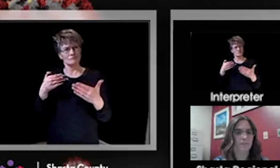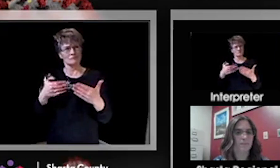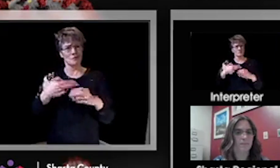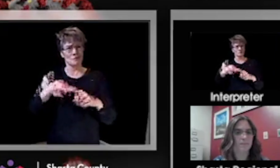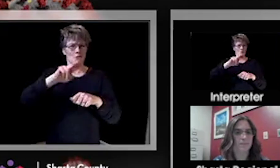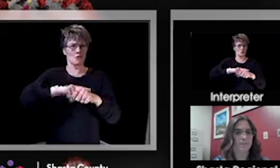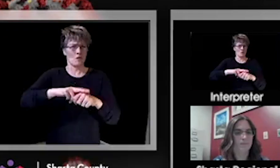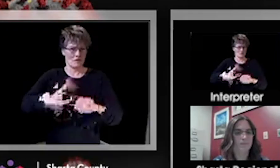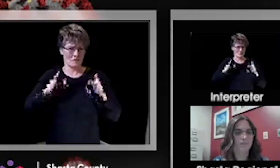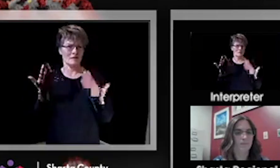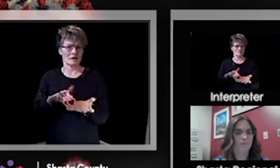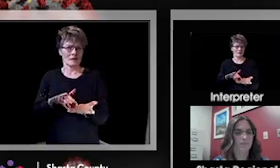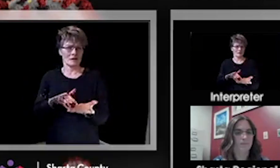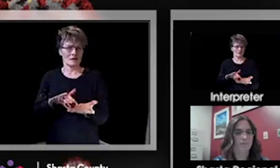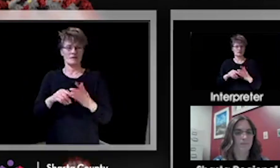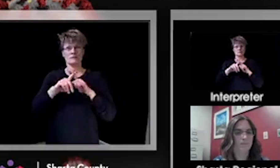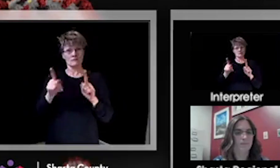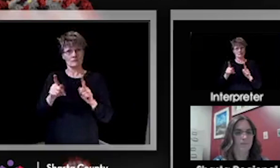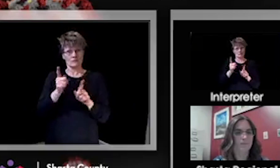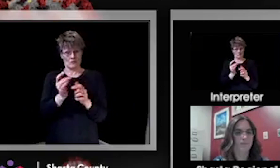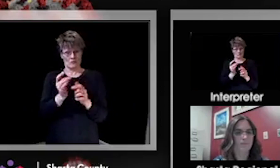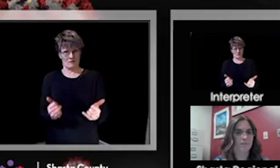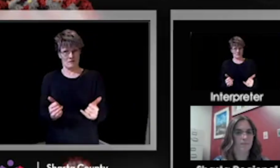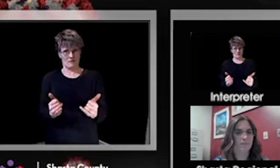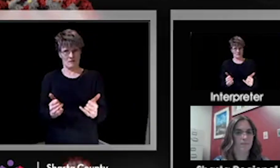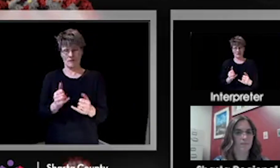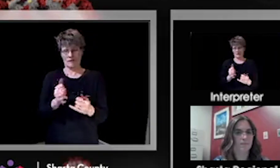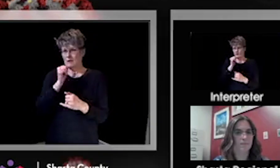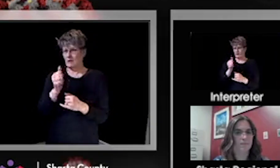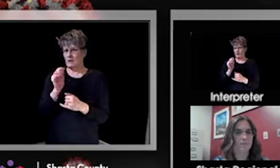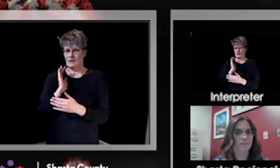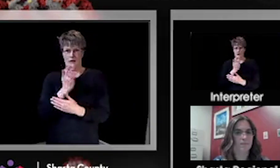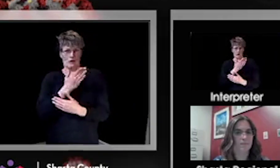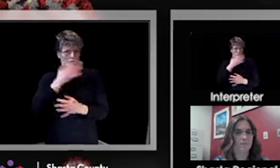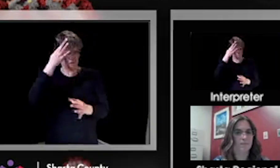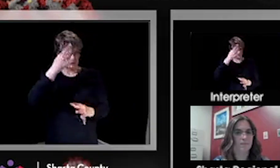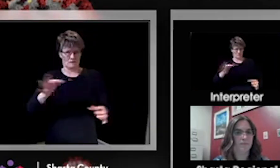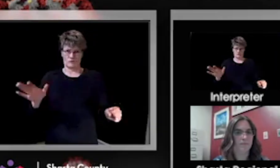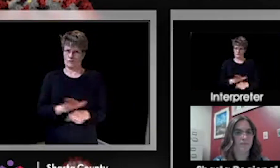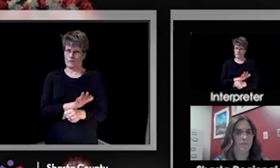that. Right now, it’s not all up to us. We do still have the governor’s statewide